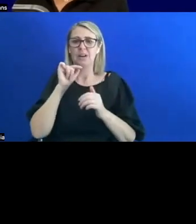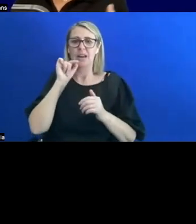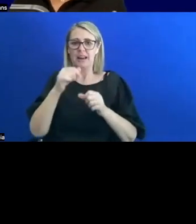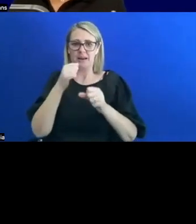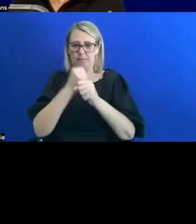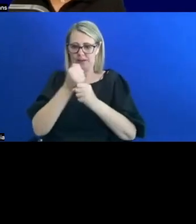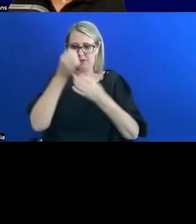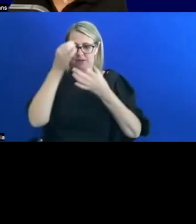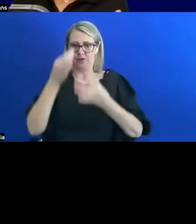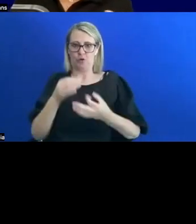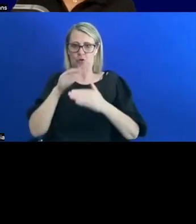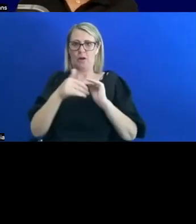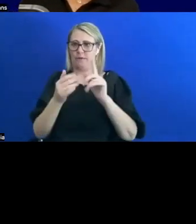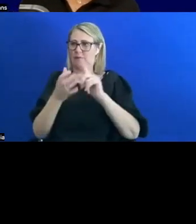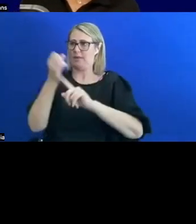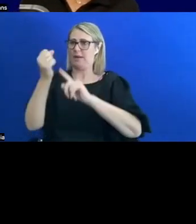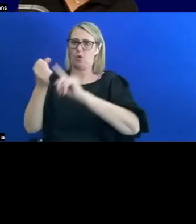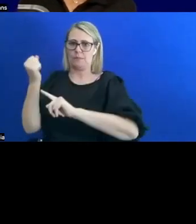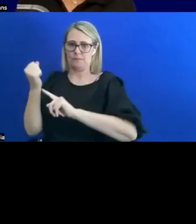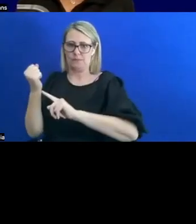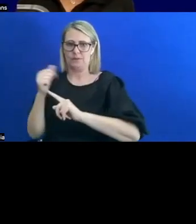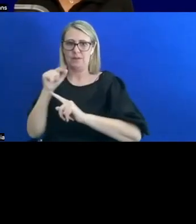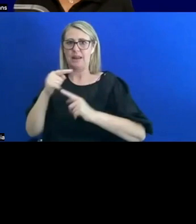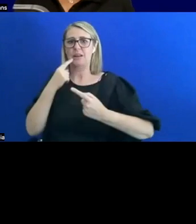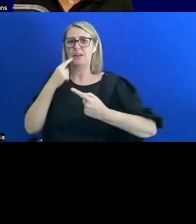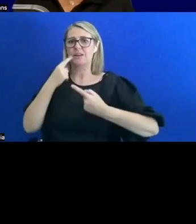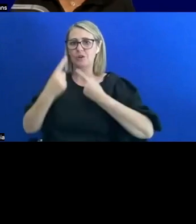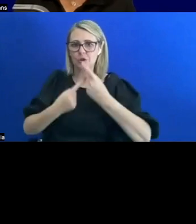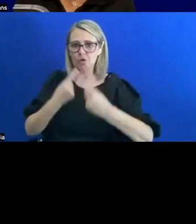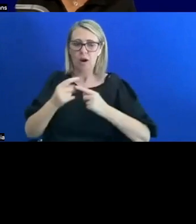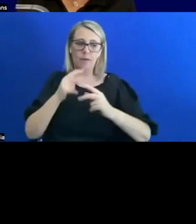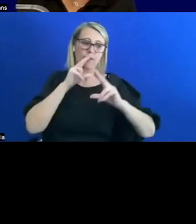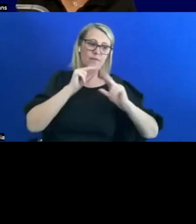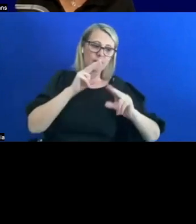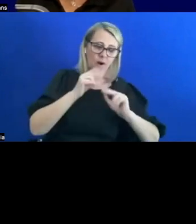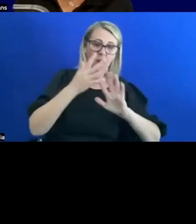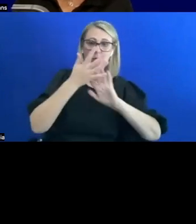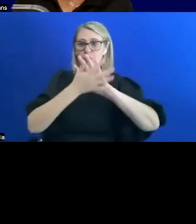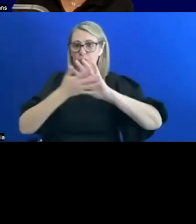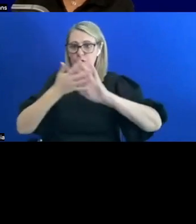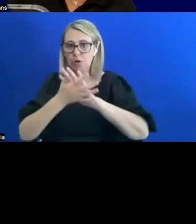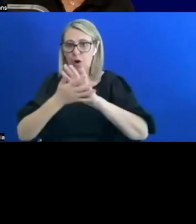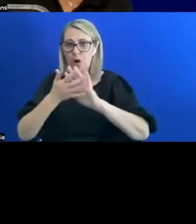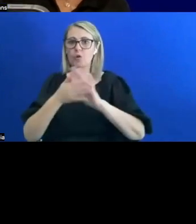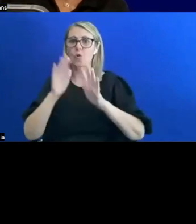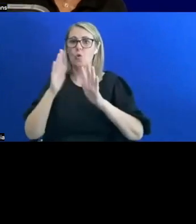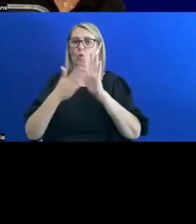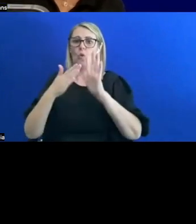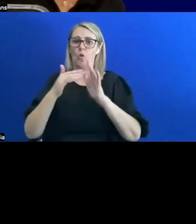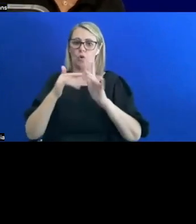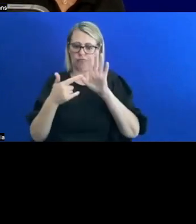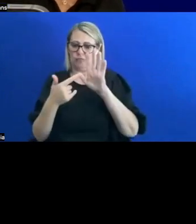the outcomes and describe them through verbal or sign or motor responses.